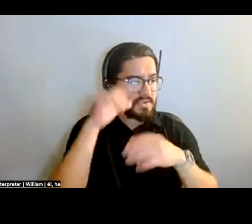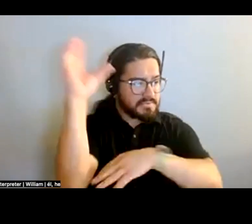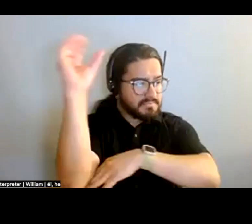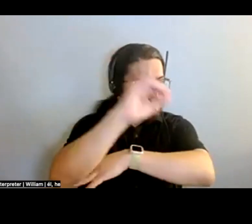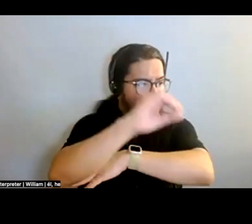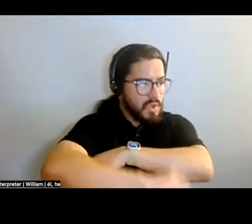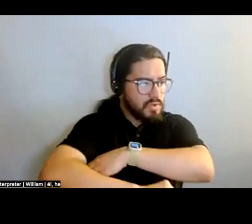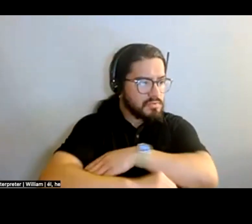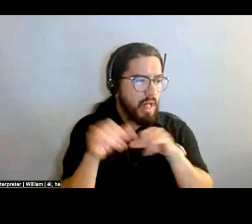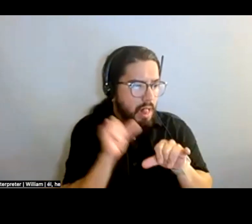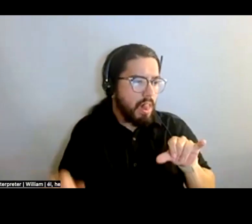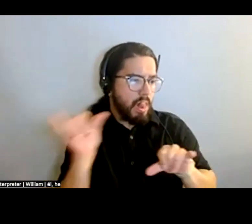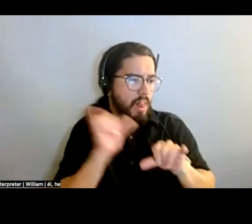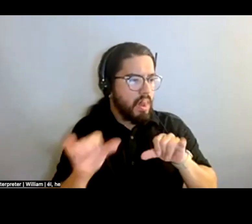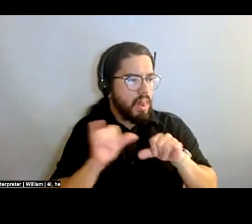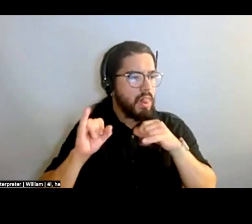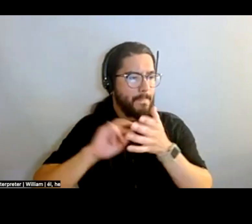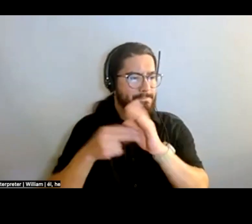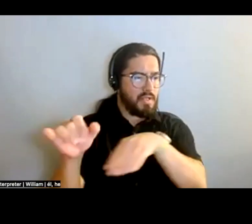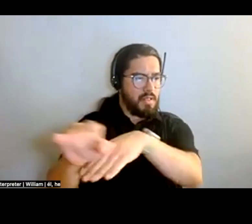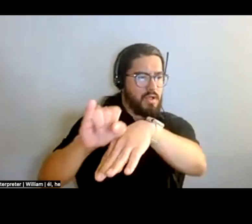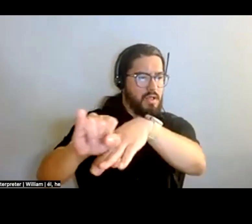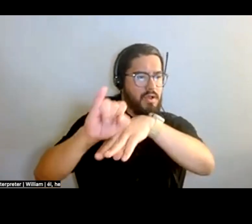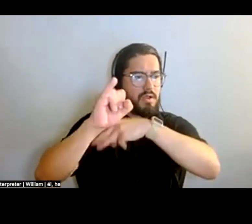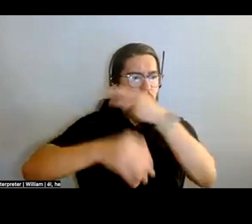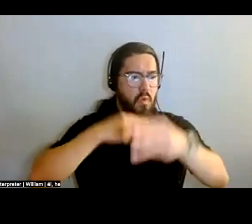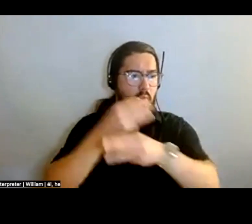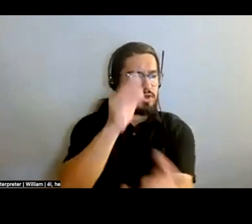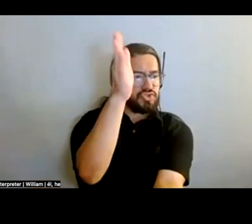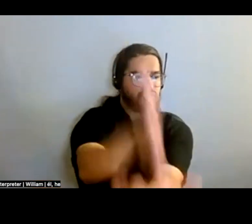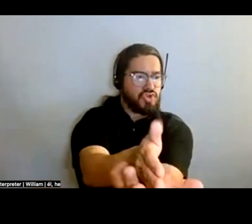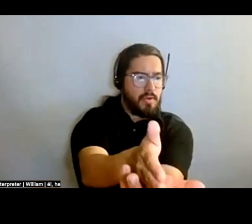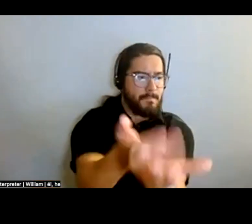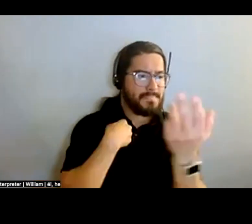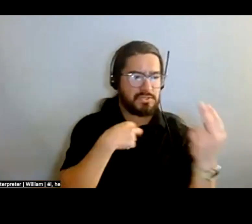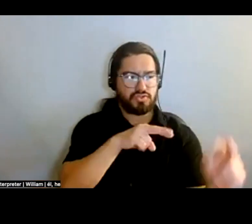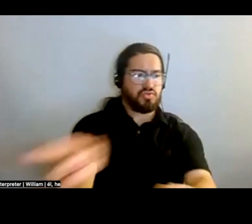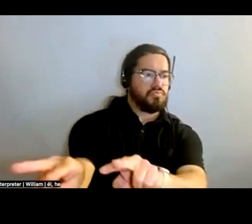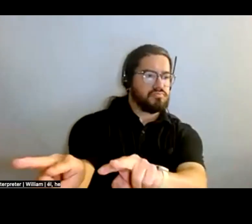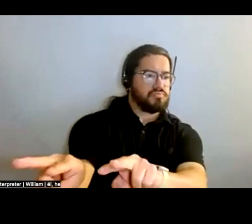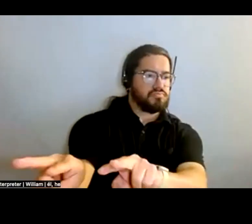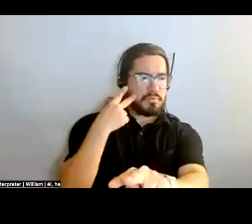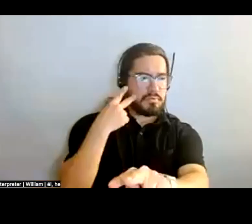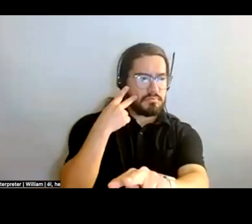it doesn’t matter how many rivers are close to home The cat’s water fountain sounds gentle